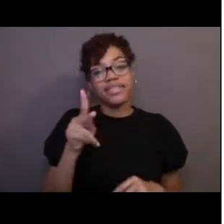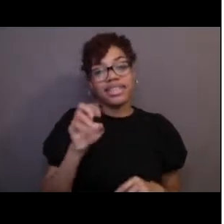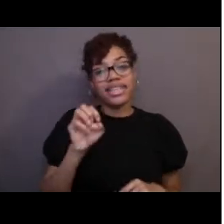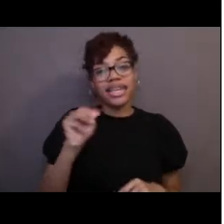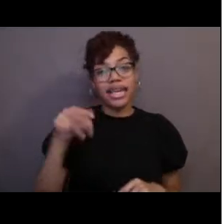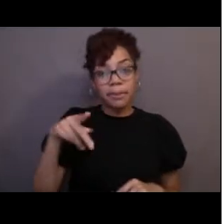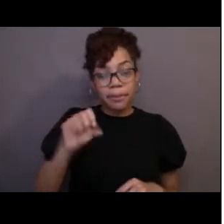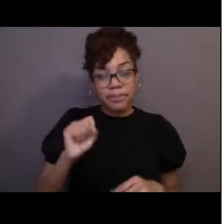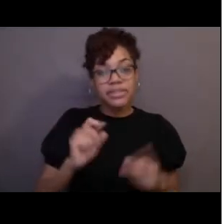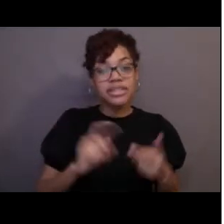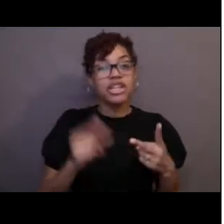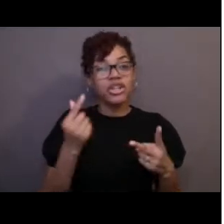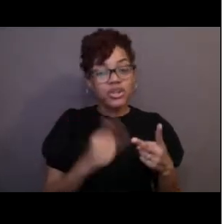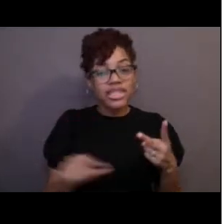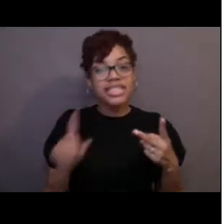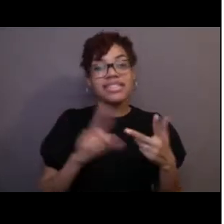we have leatherbacks, and we have loggerheads.